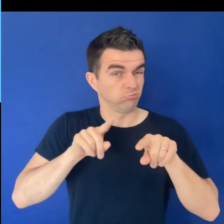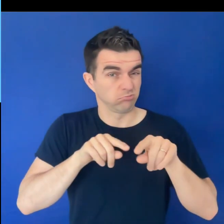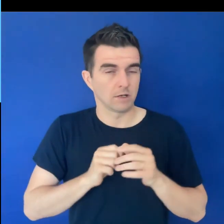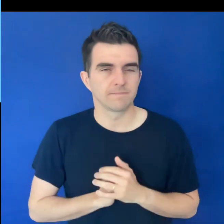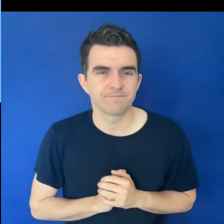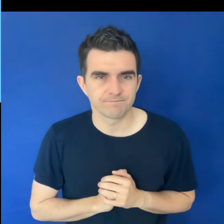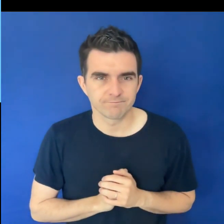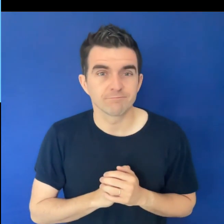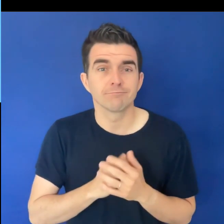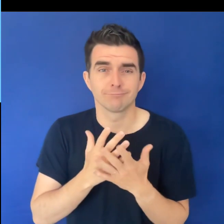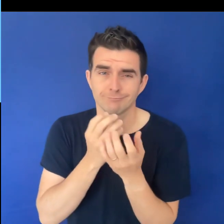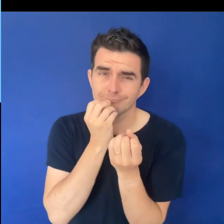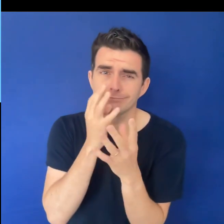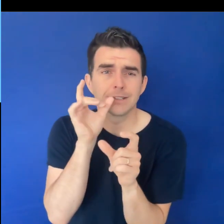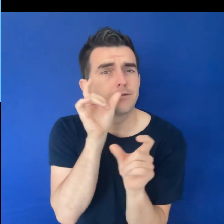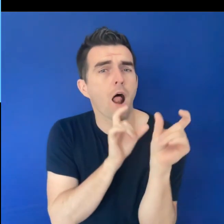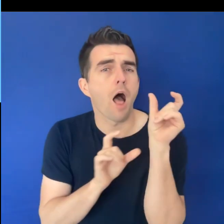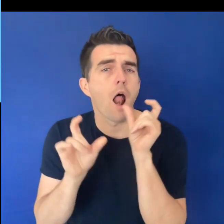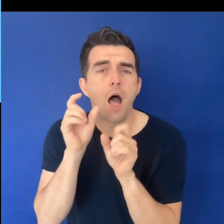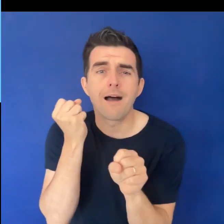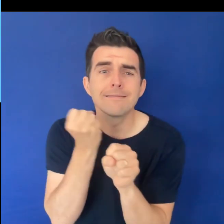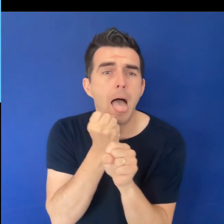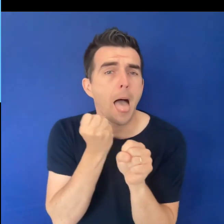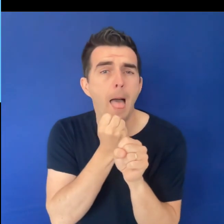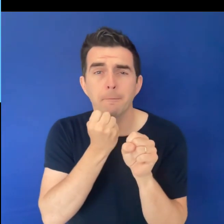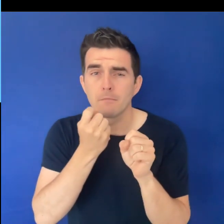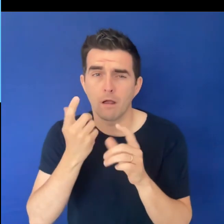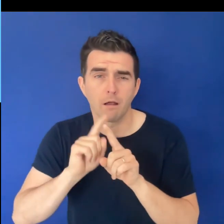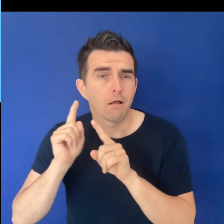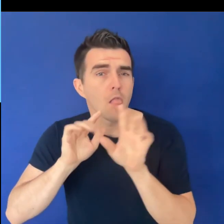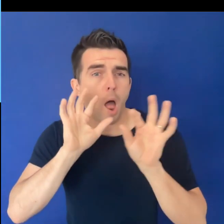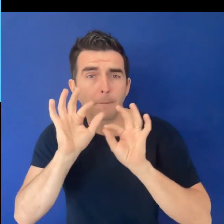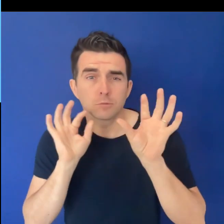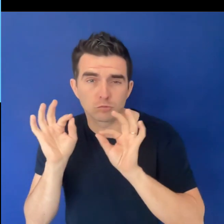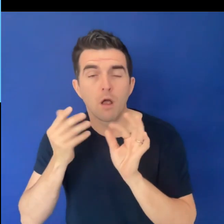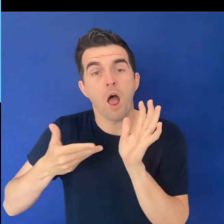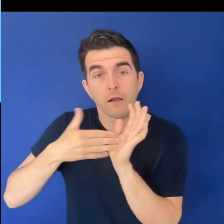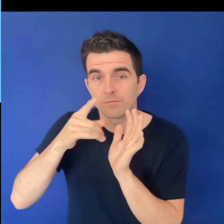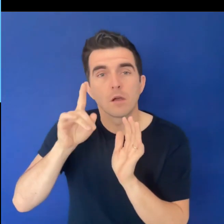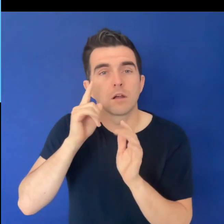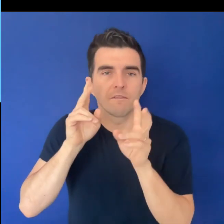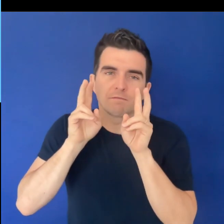Elsie is an incredibly colourful game, so it has options to assist those with colour vision deficiency too.